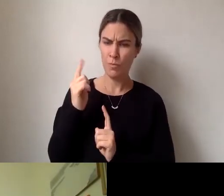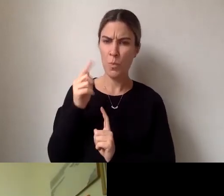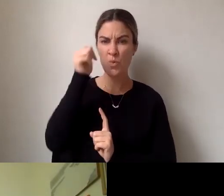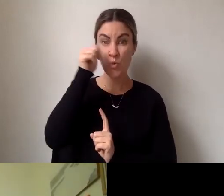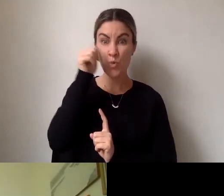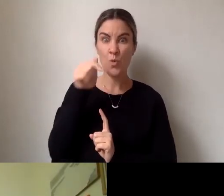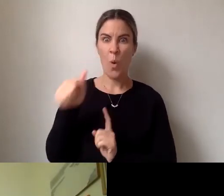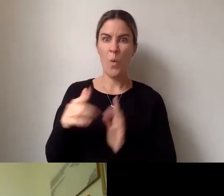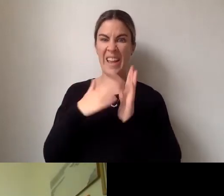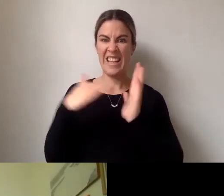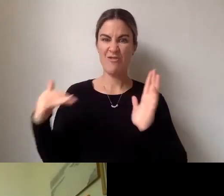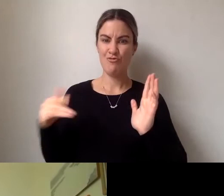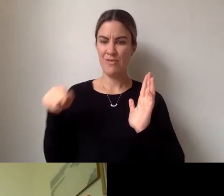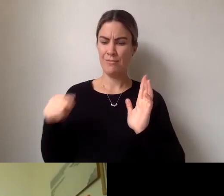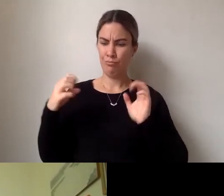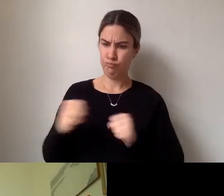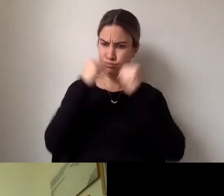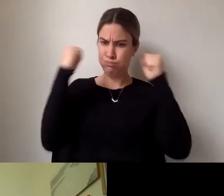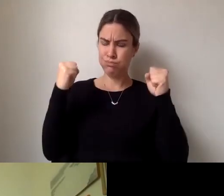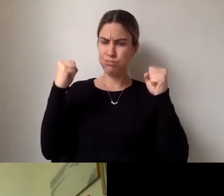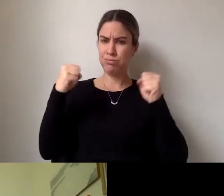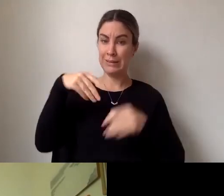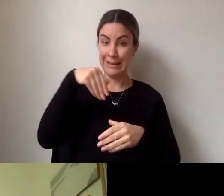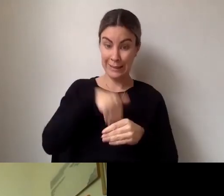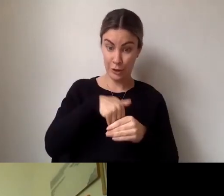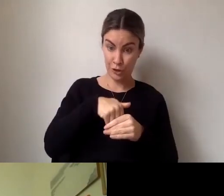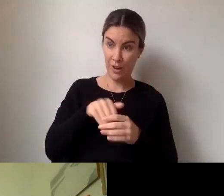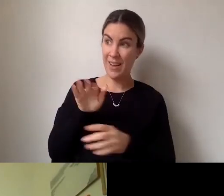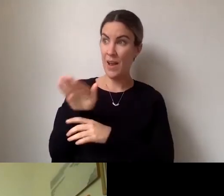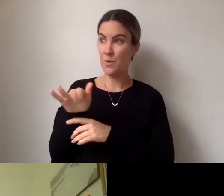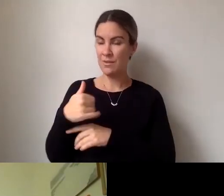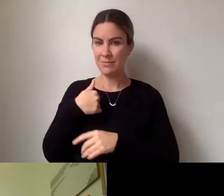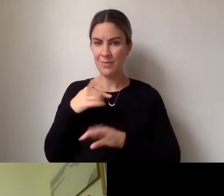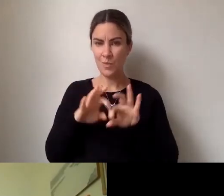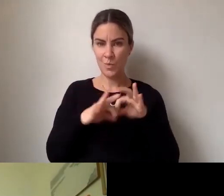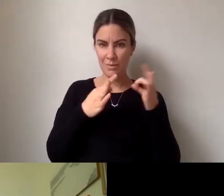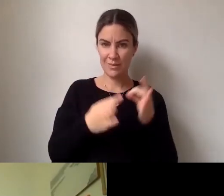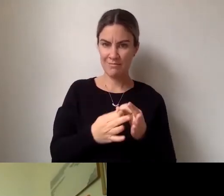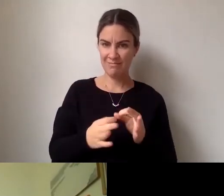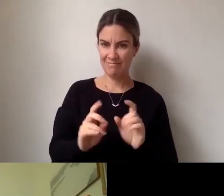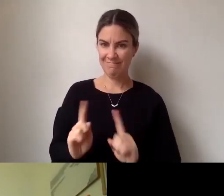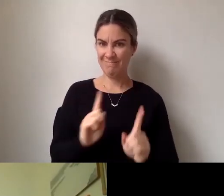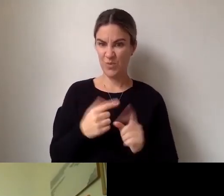inside and outside your institution? What should you do?